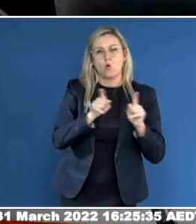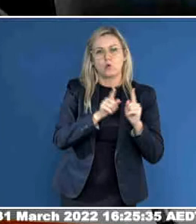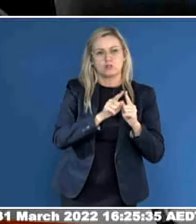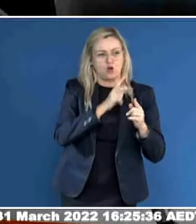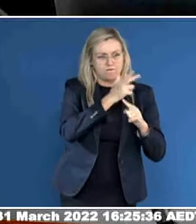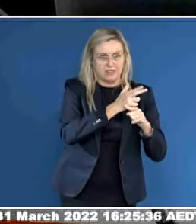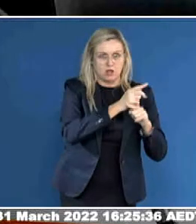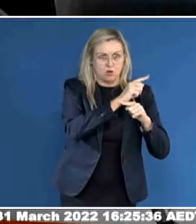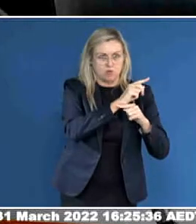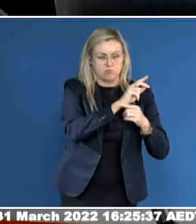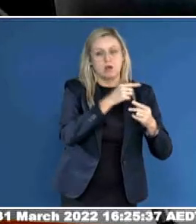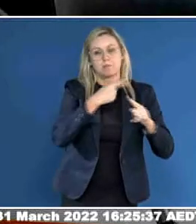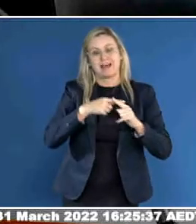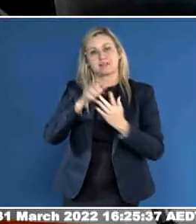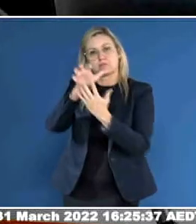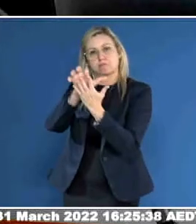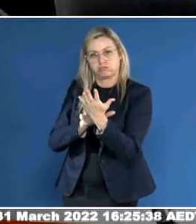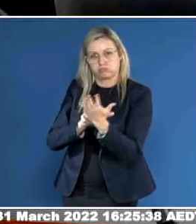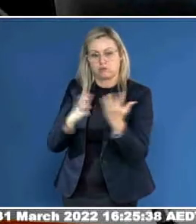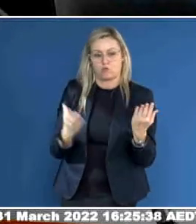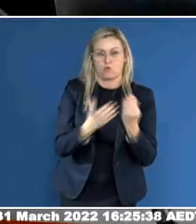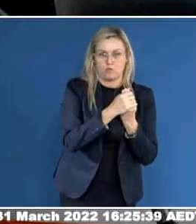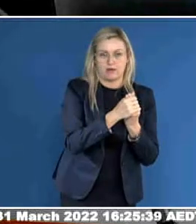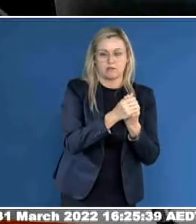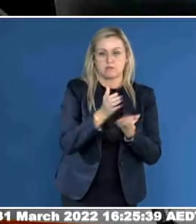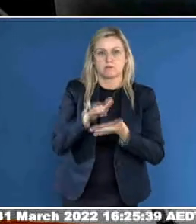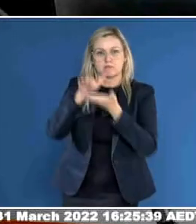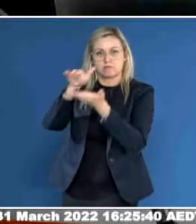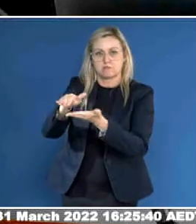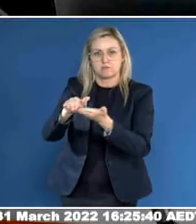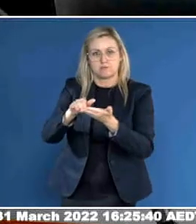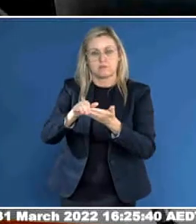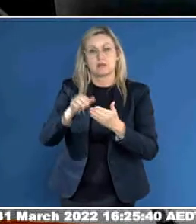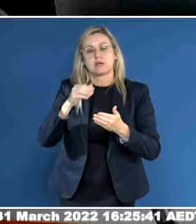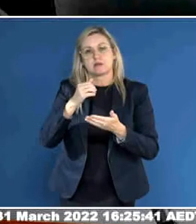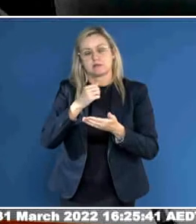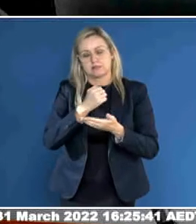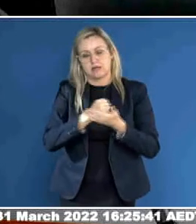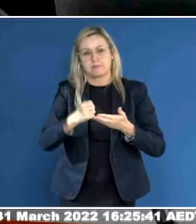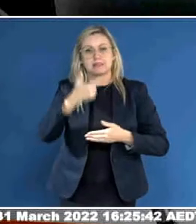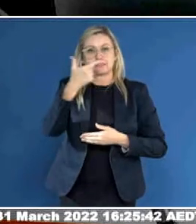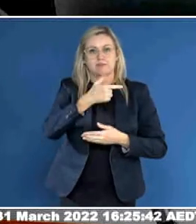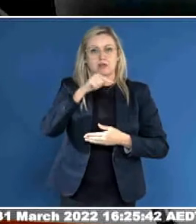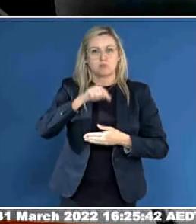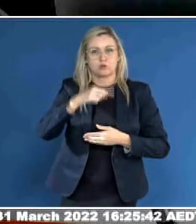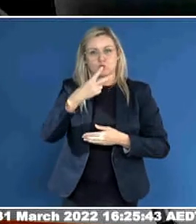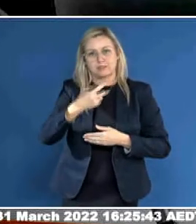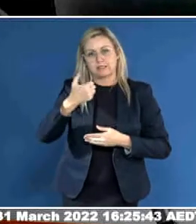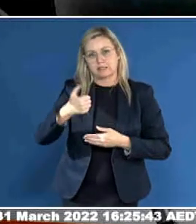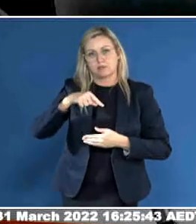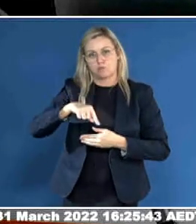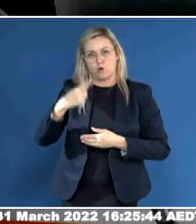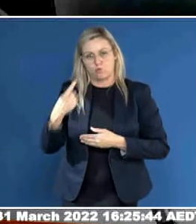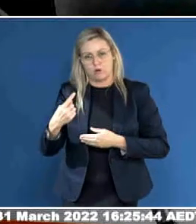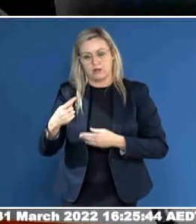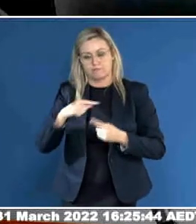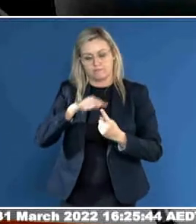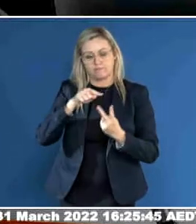Crawford and mark those two items Exhibit 17.26.1 and Exhibit 17.26.2.